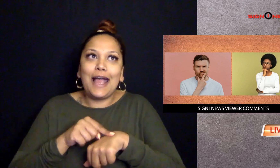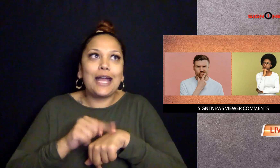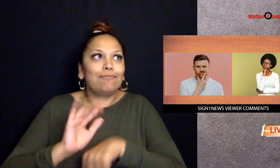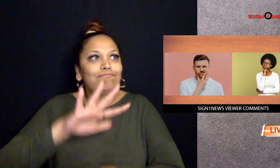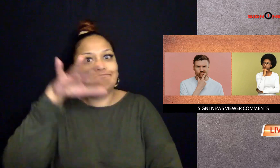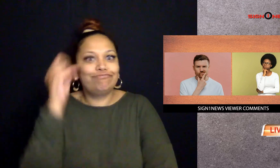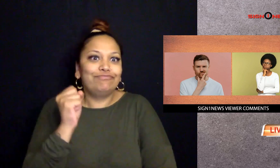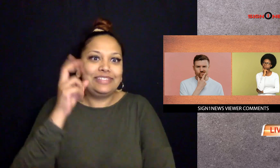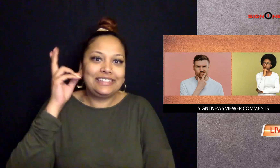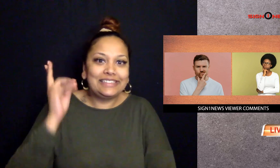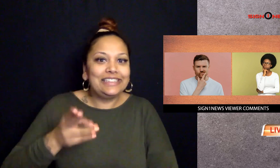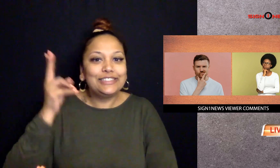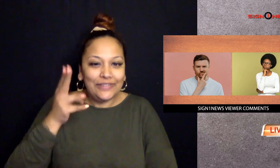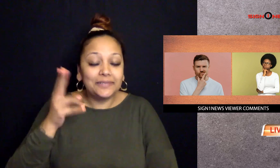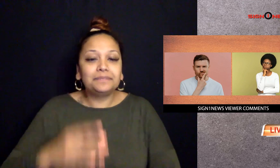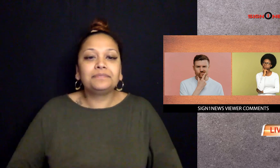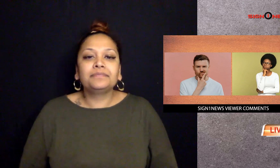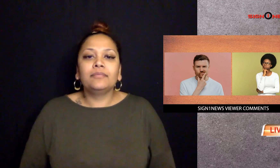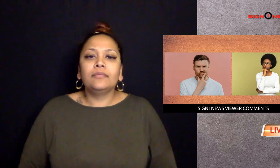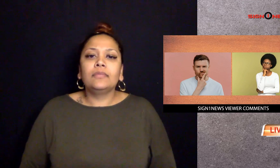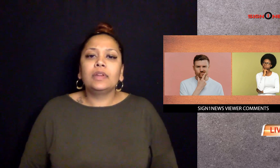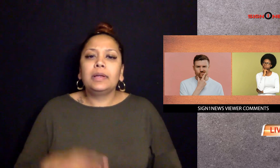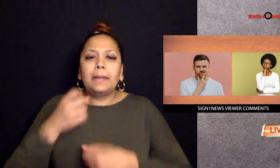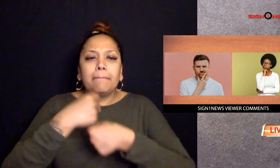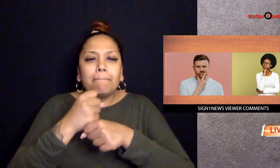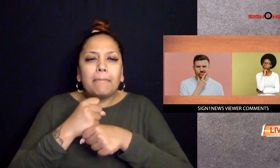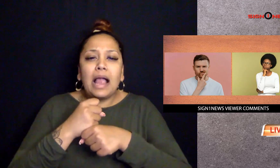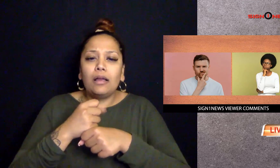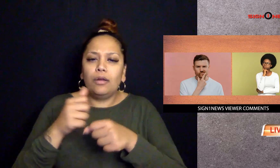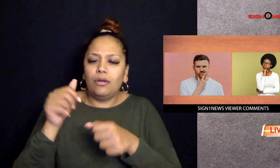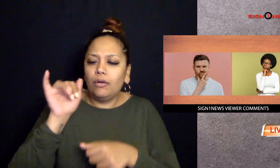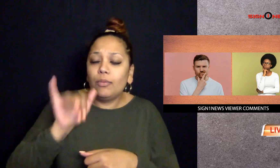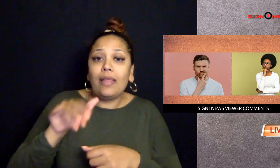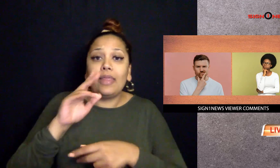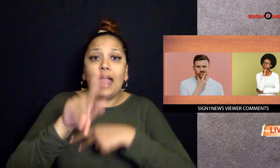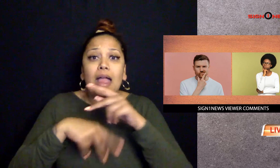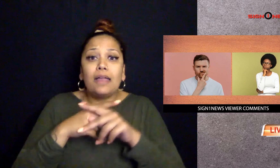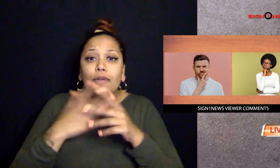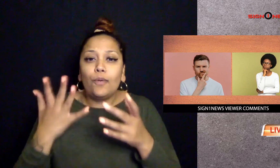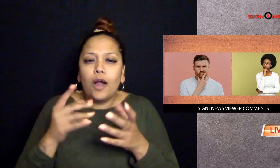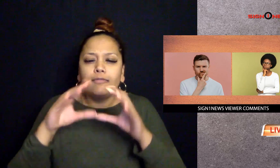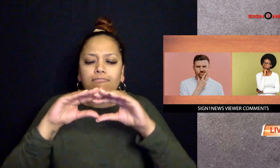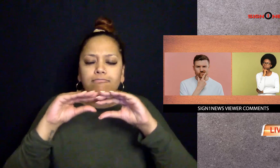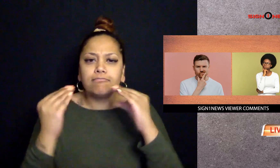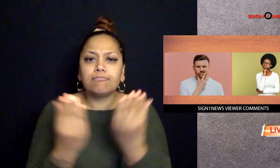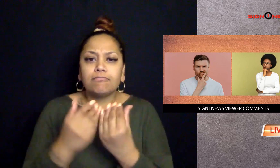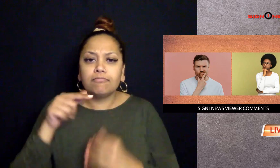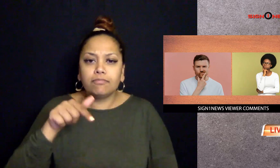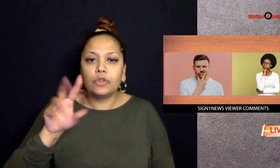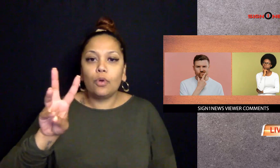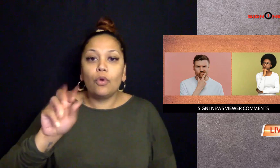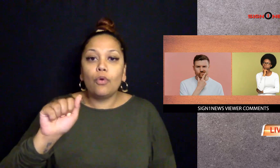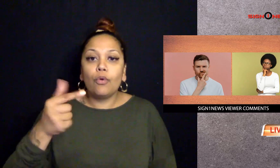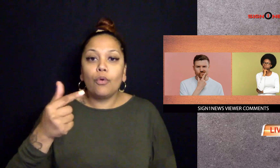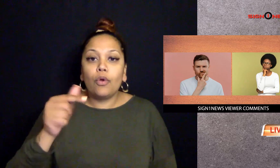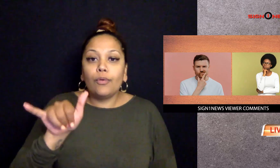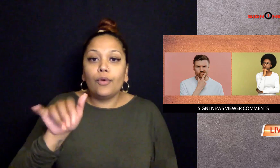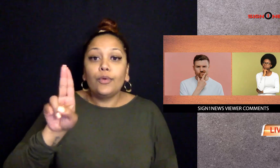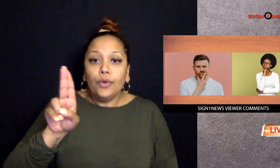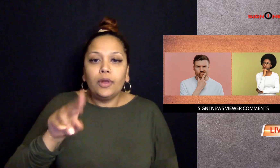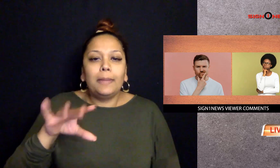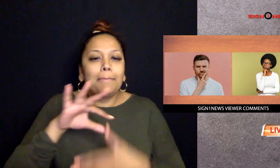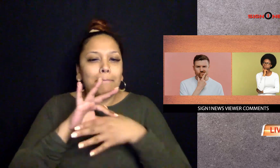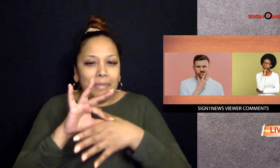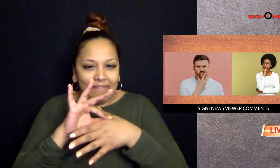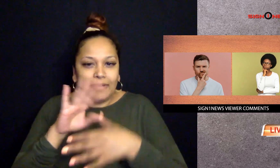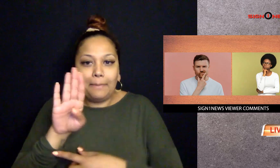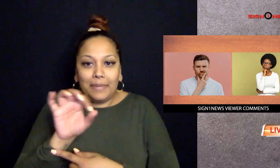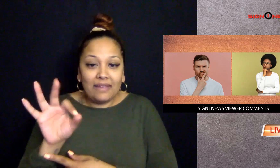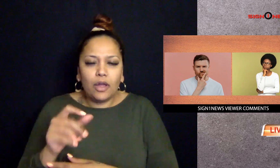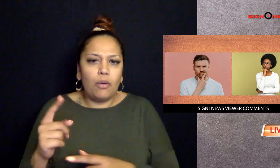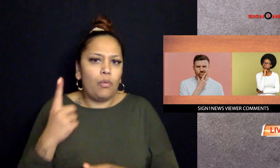burgers for the first time in the restaurant's history